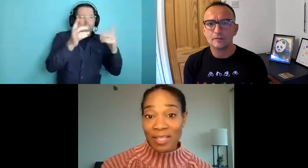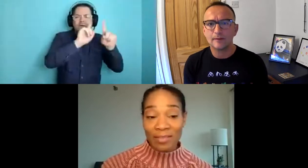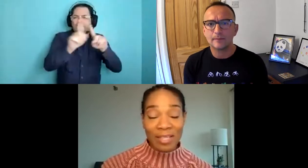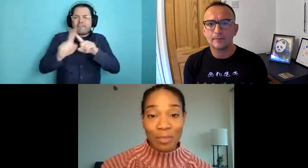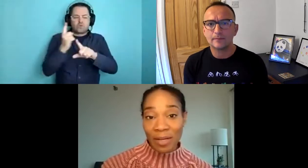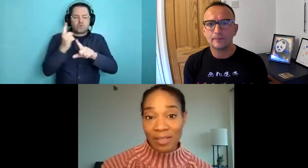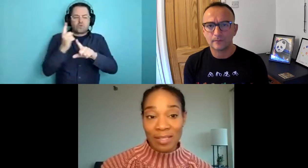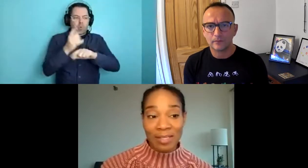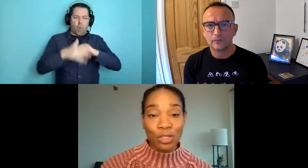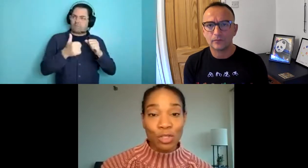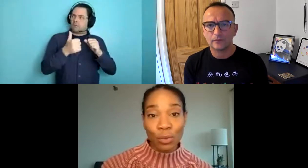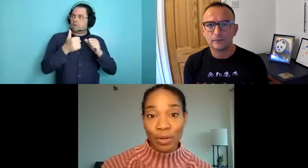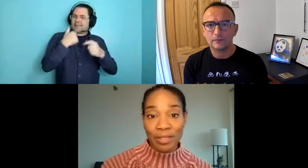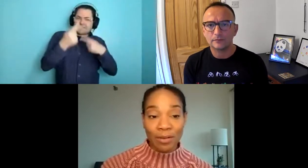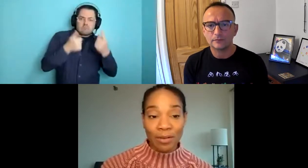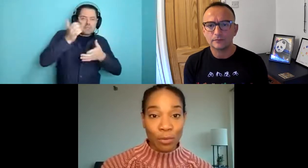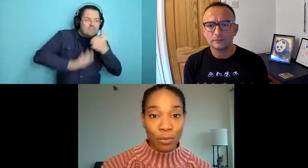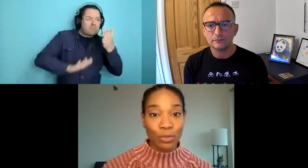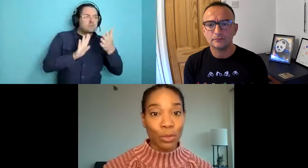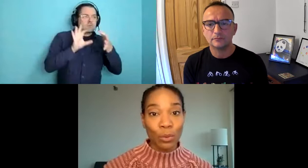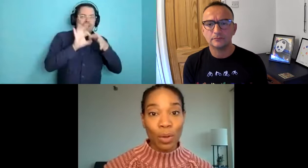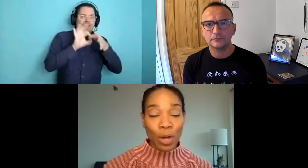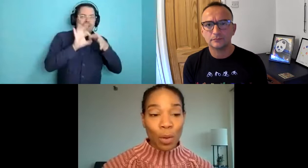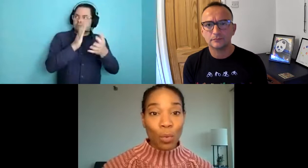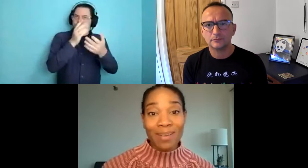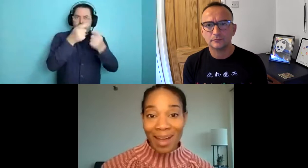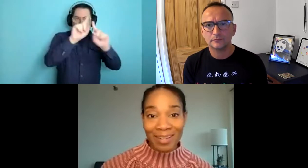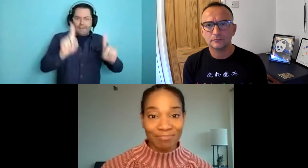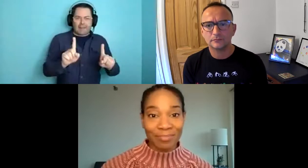meet somebody that was bisexual until my early 20s it